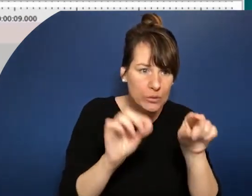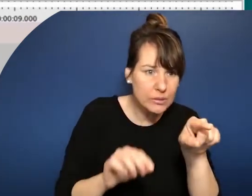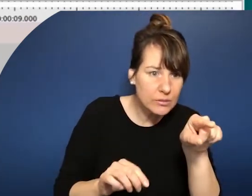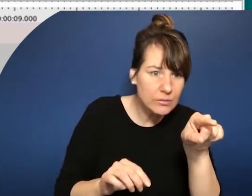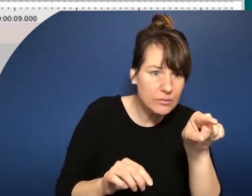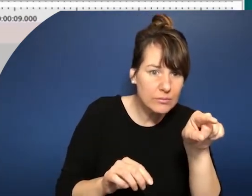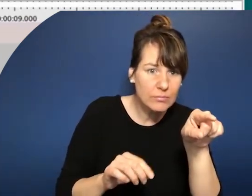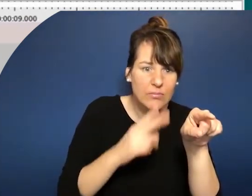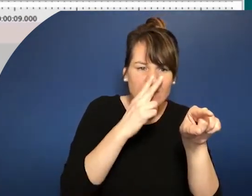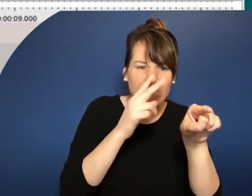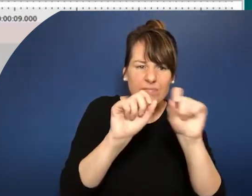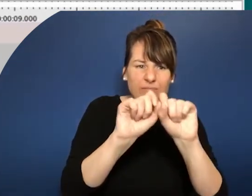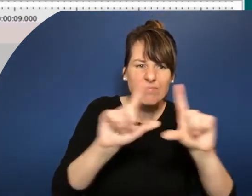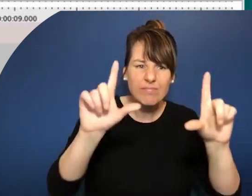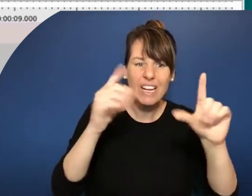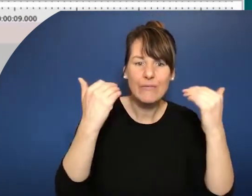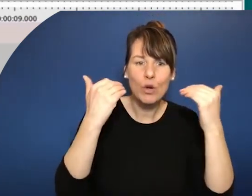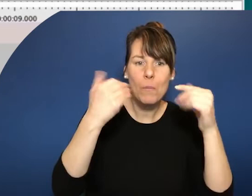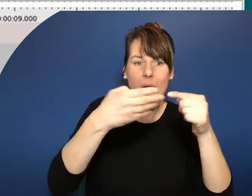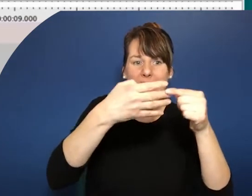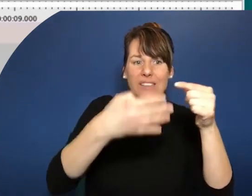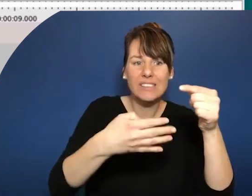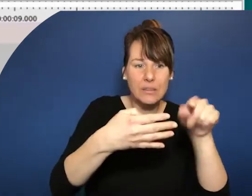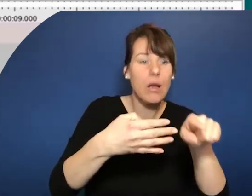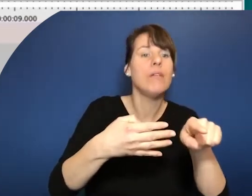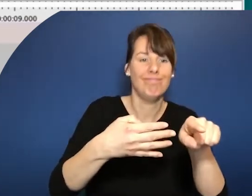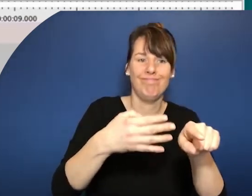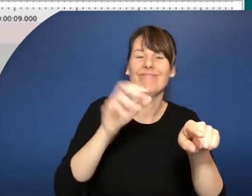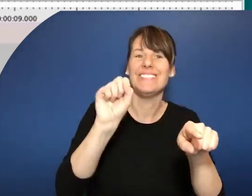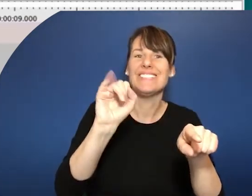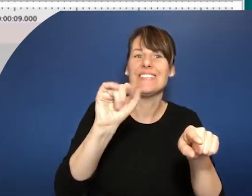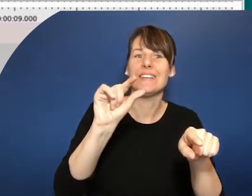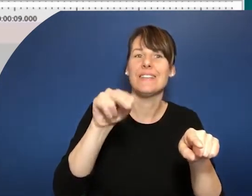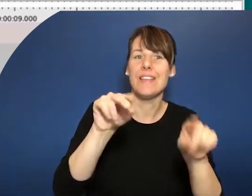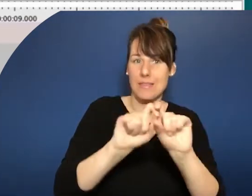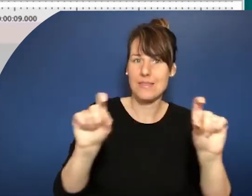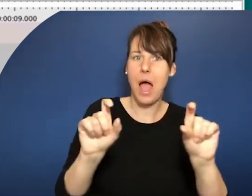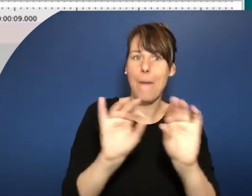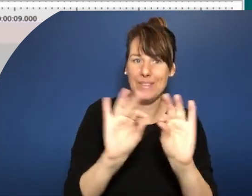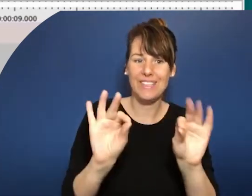And when I put my cursor on my tier, I see that tier name is "Sign".